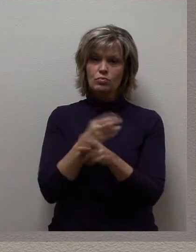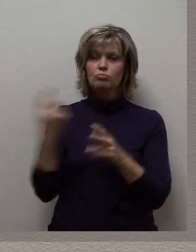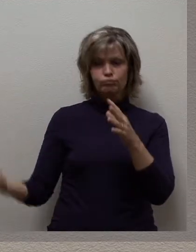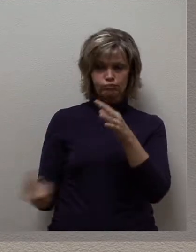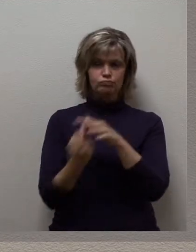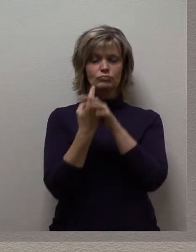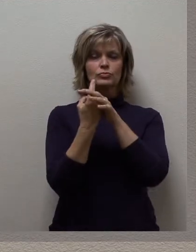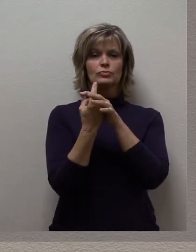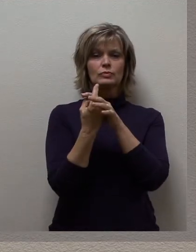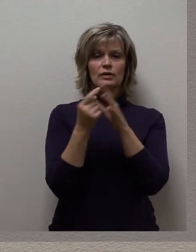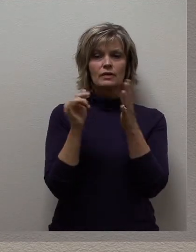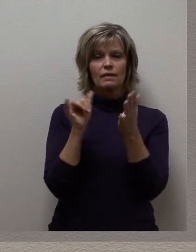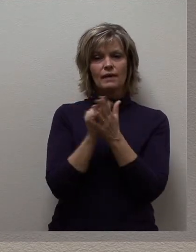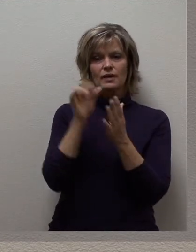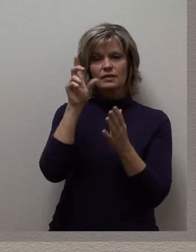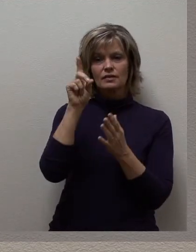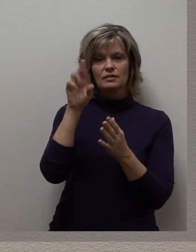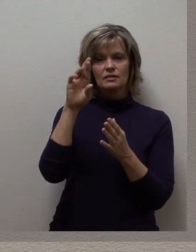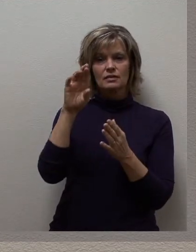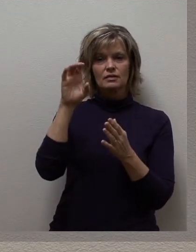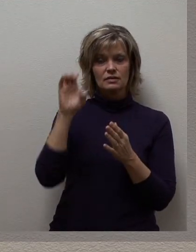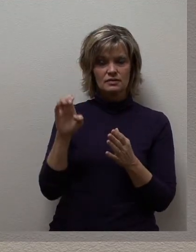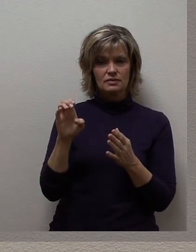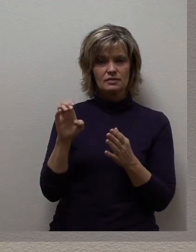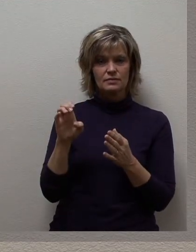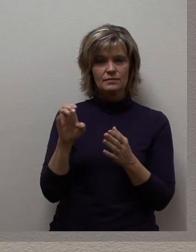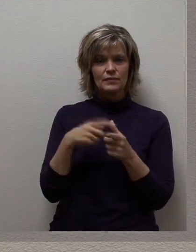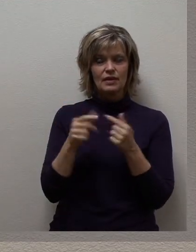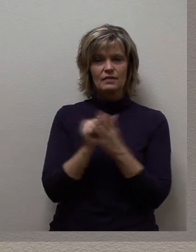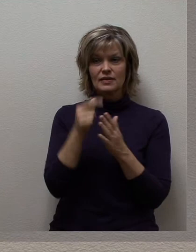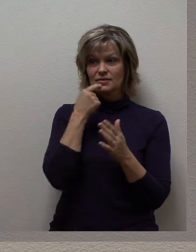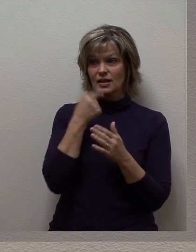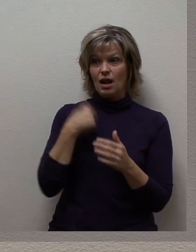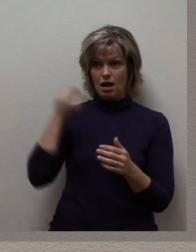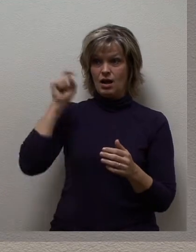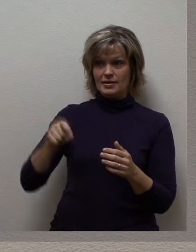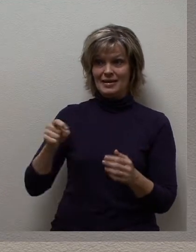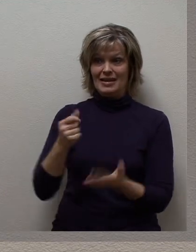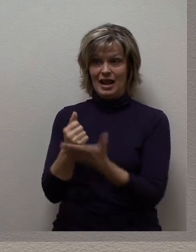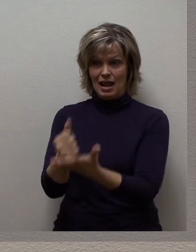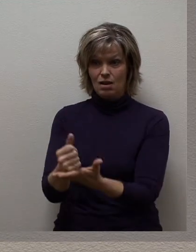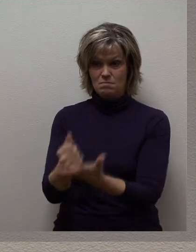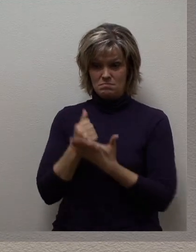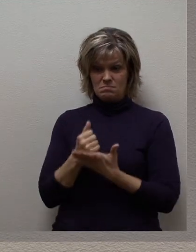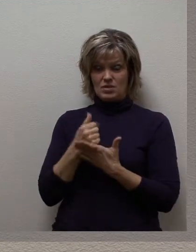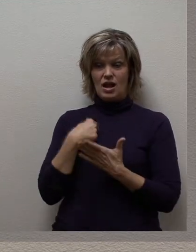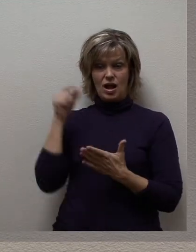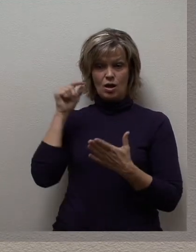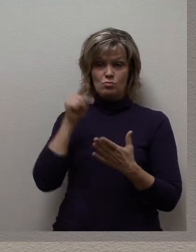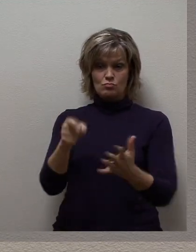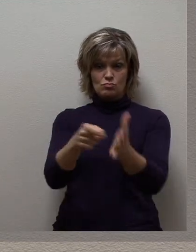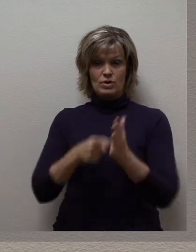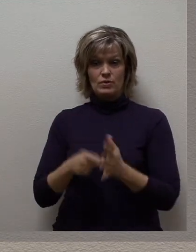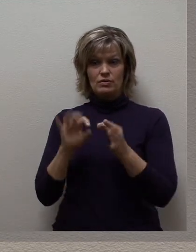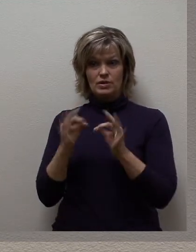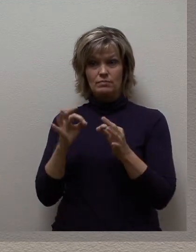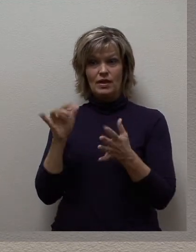to be able to show up at the Disaster Recovery sites and say, "I need help. I require an interpreter,"